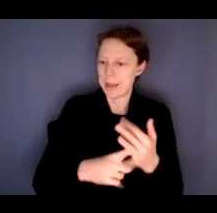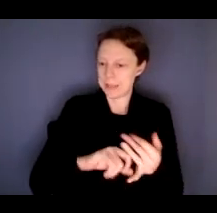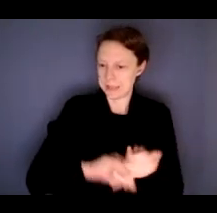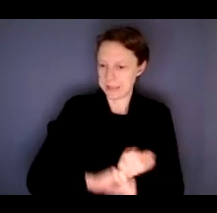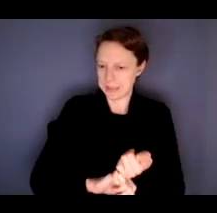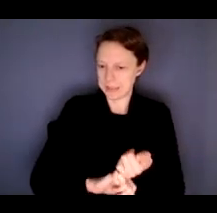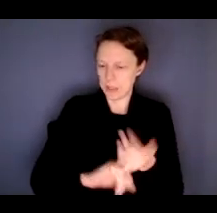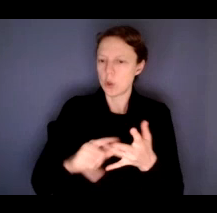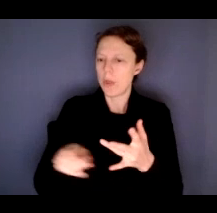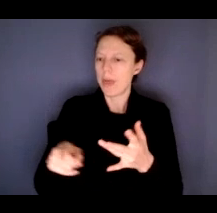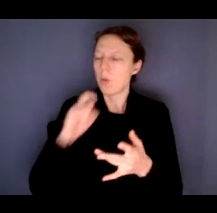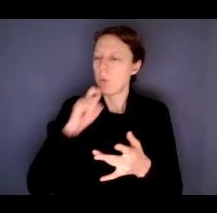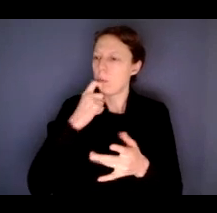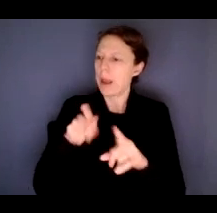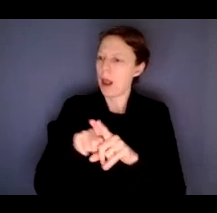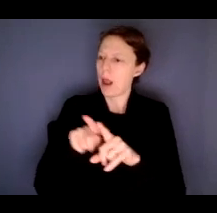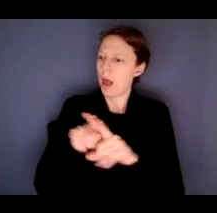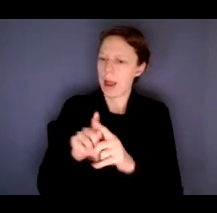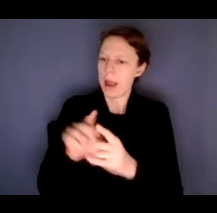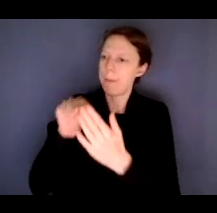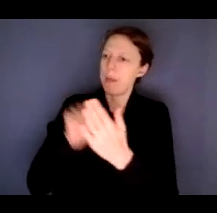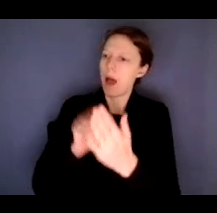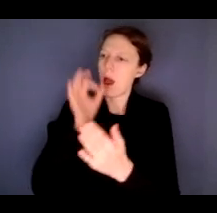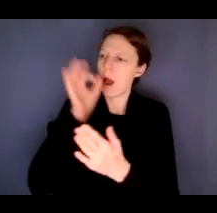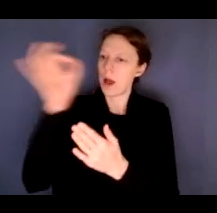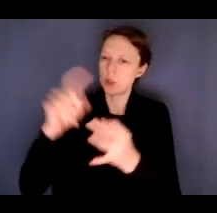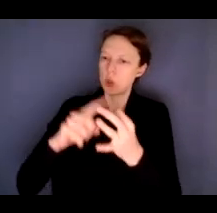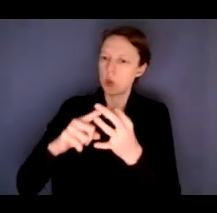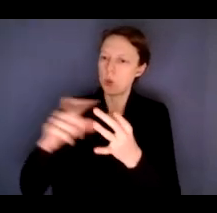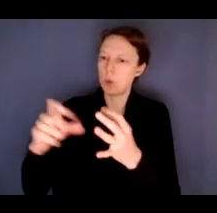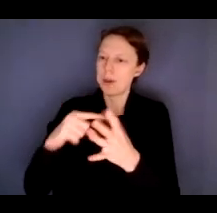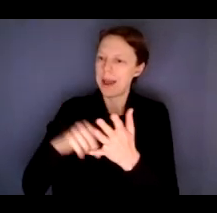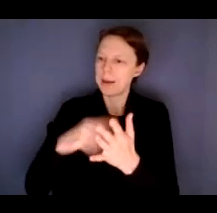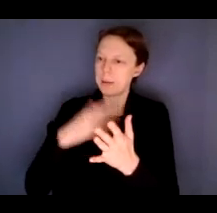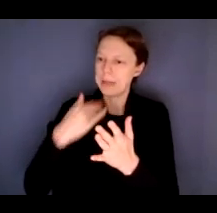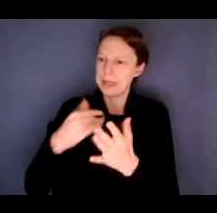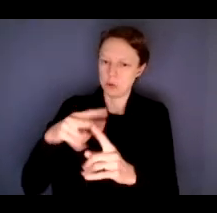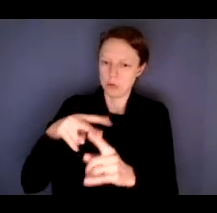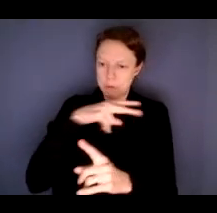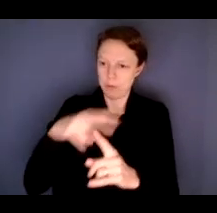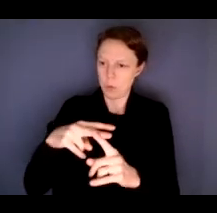you can have a decision reviewed when it's set out in a reviewable decision letter. KATHERINE: